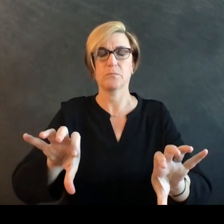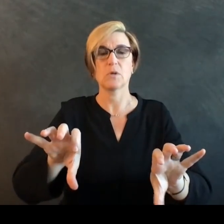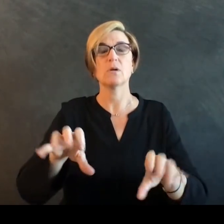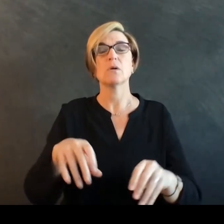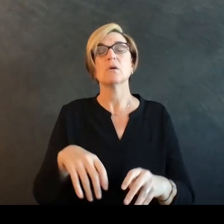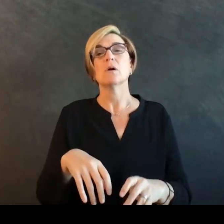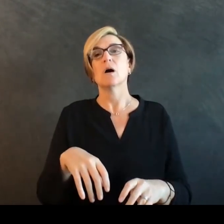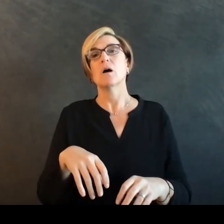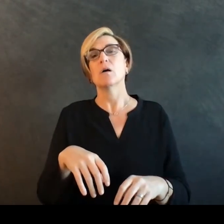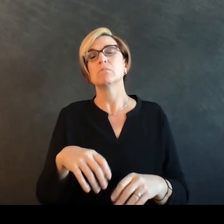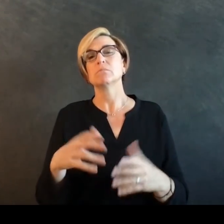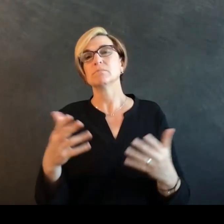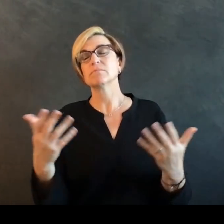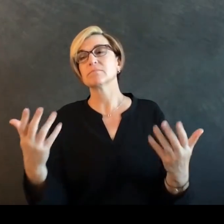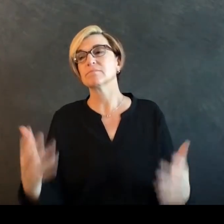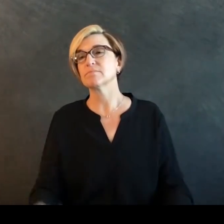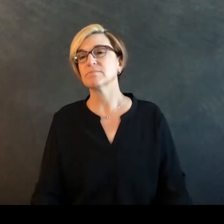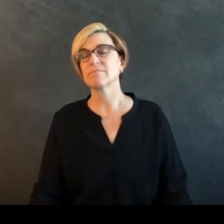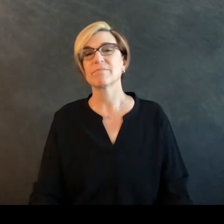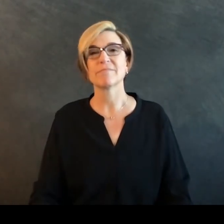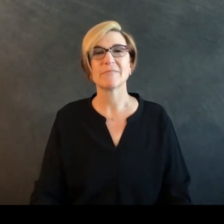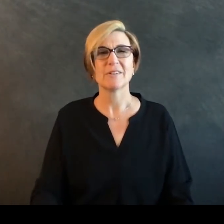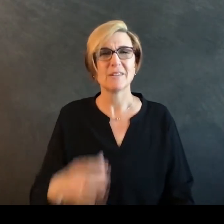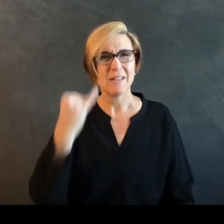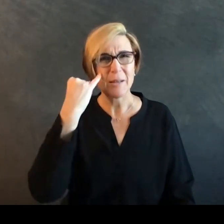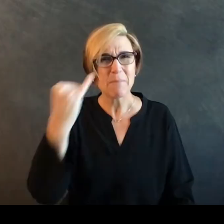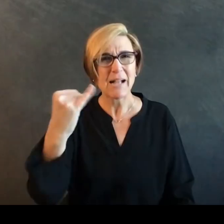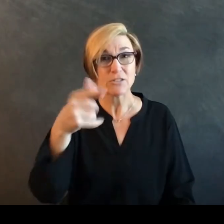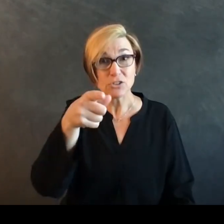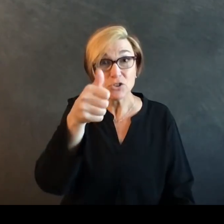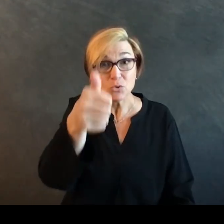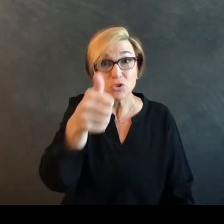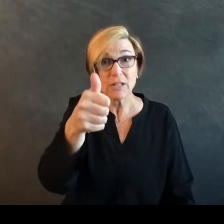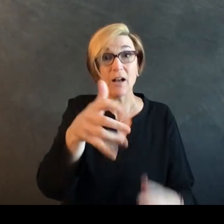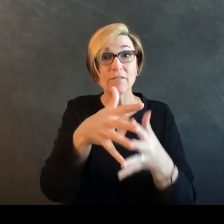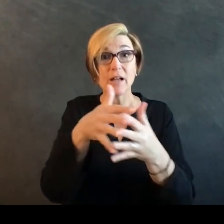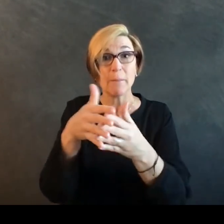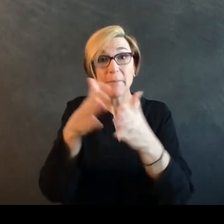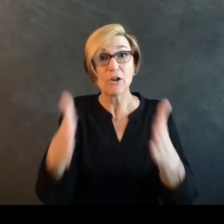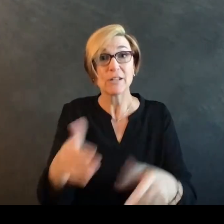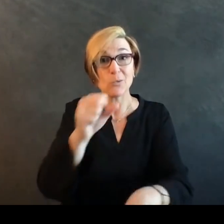imagine any American worker who have a job is offered to keep their job it